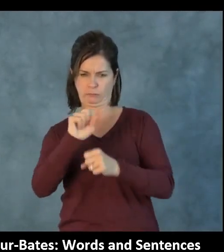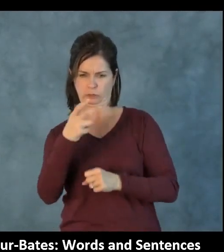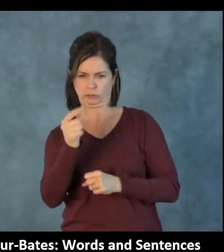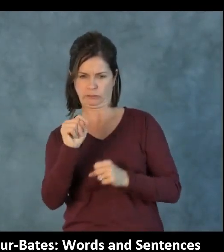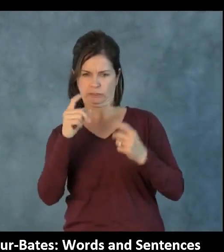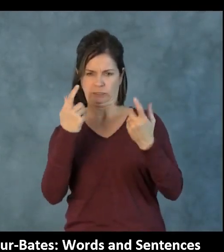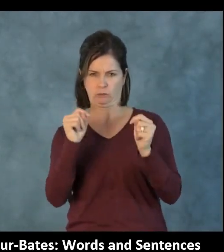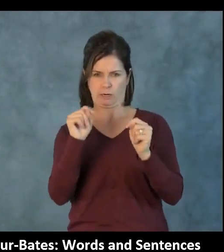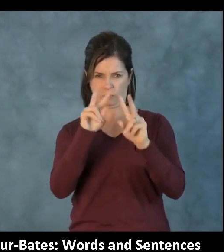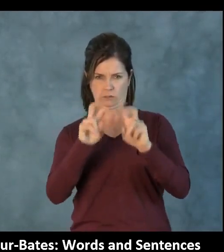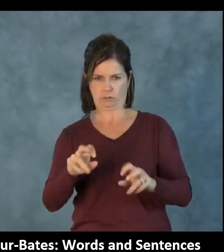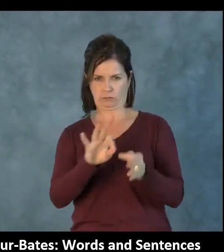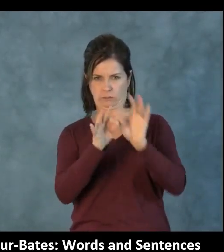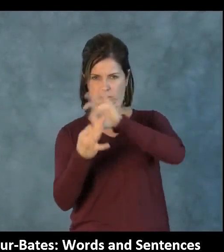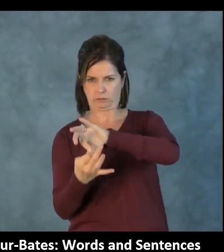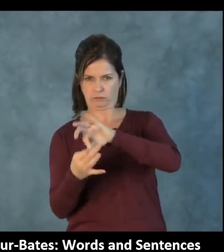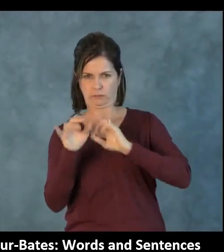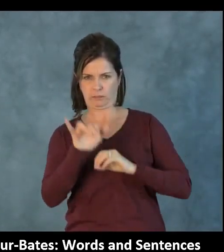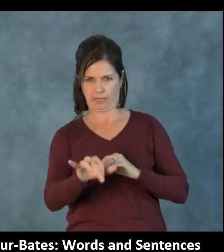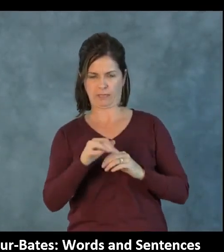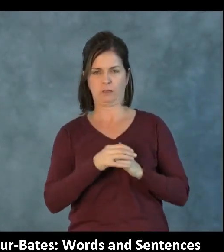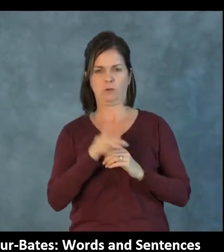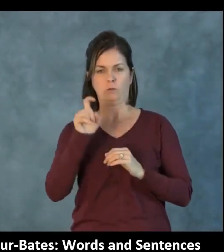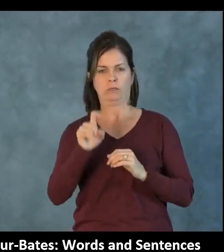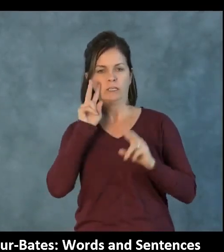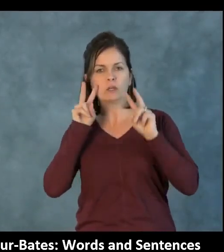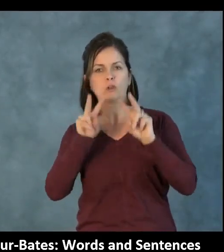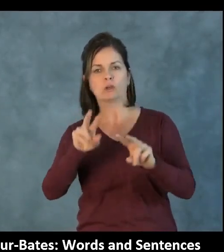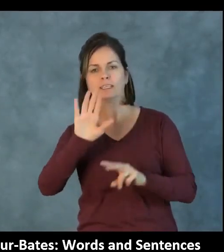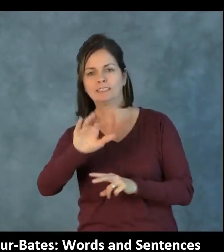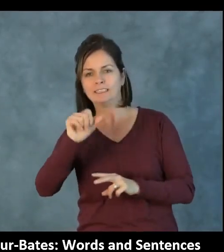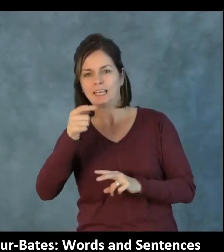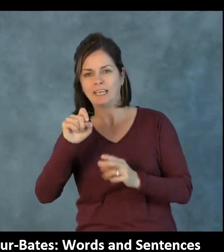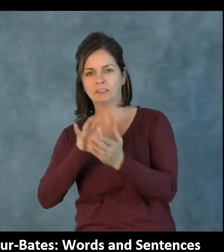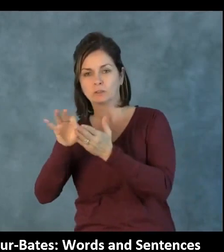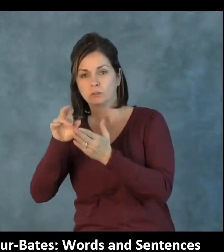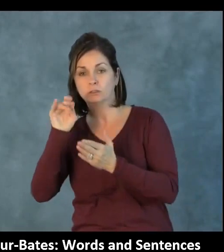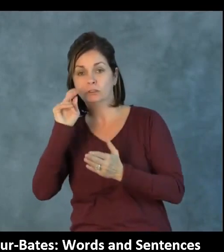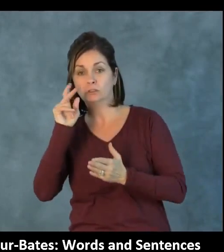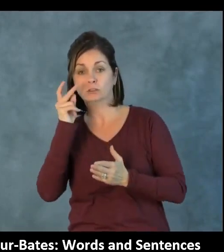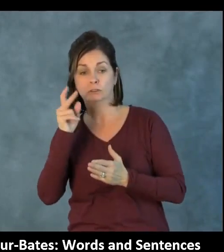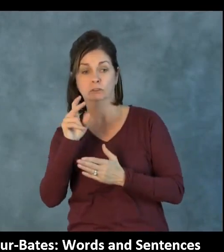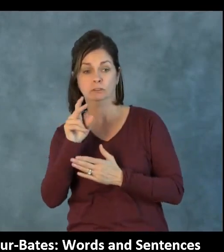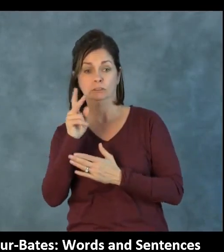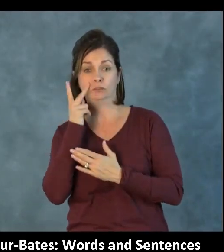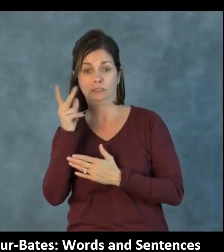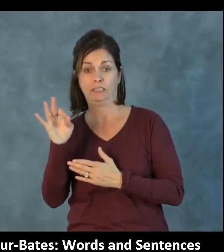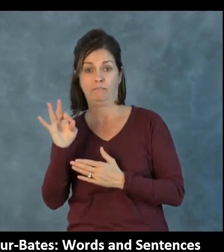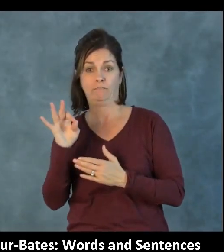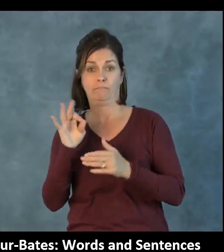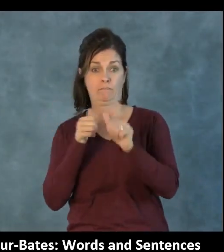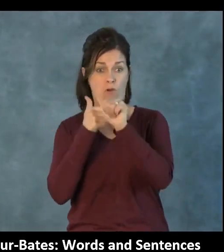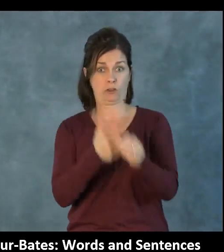his results, let's first look at just his age score to see if he's on track.